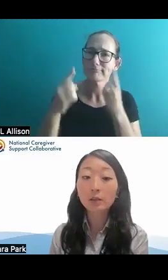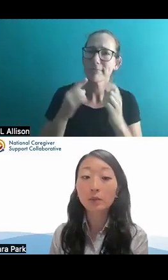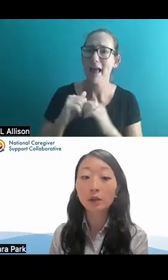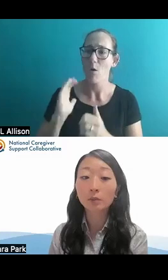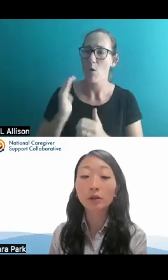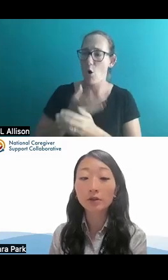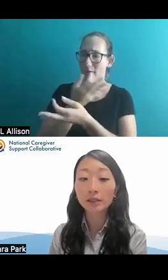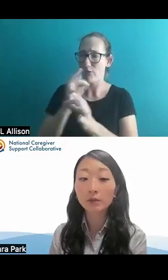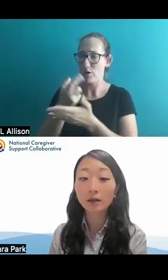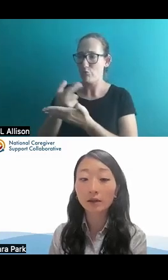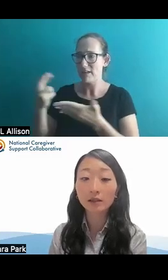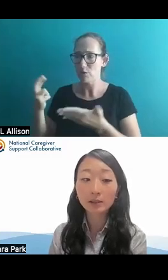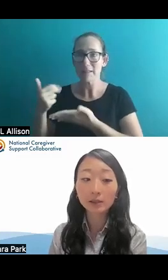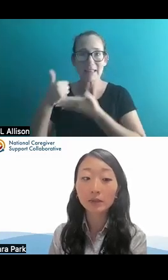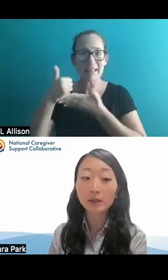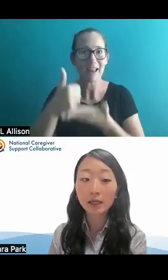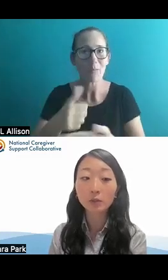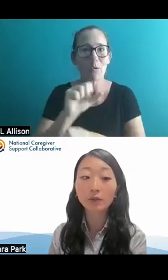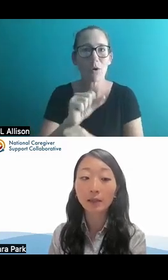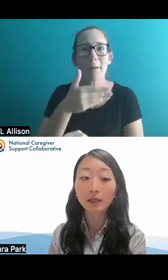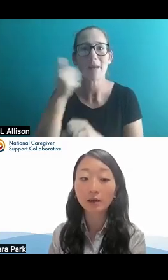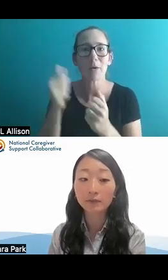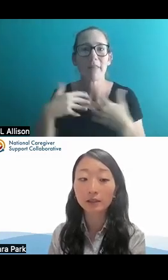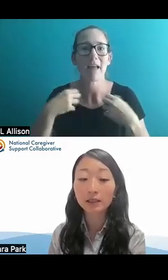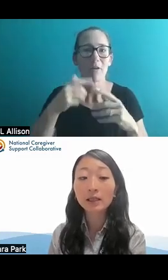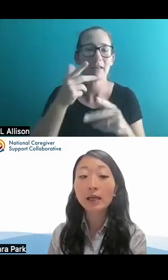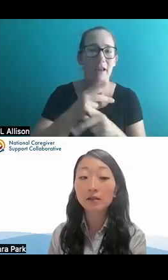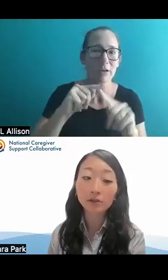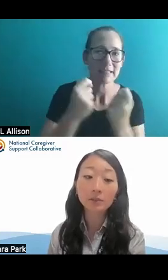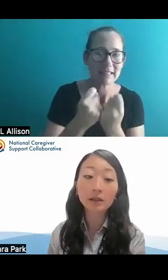you work more closely with healthcare teams to engage with family caregivers, and ultimately